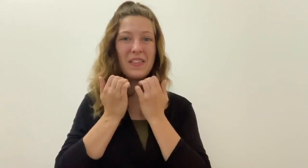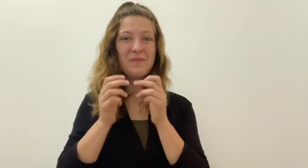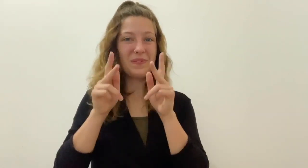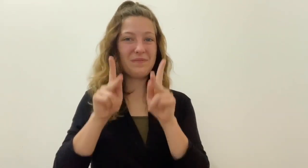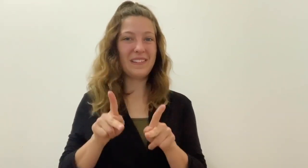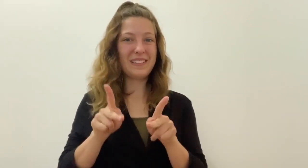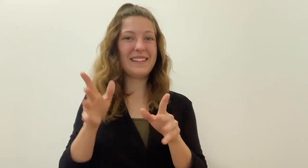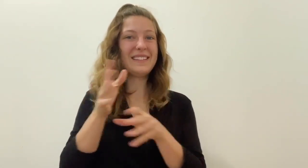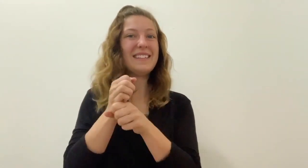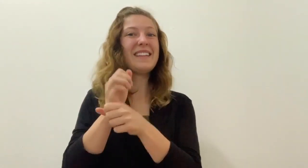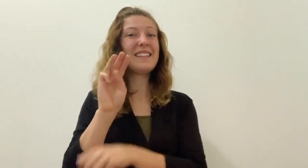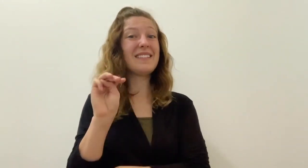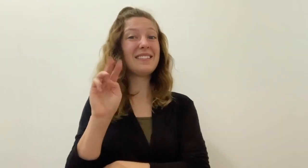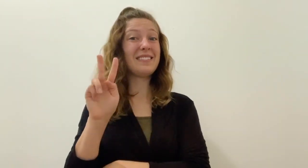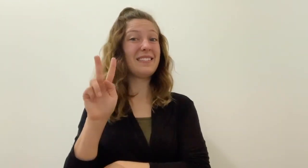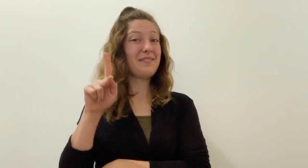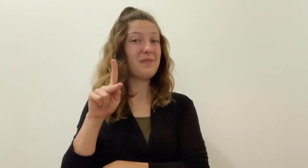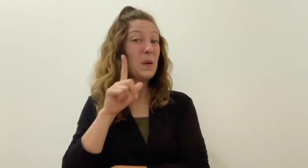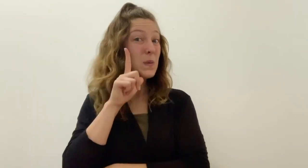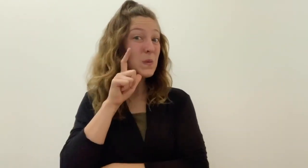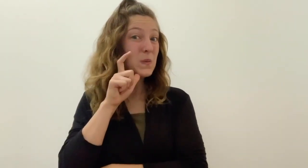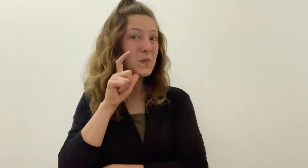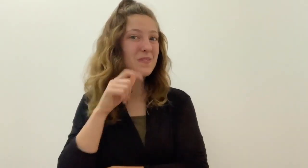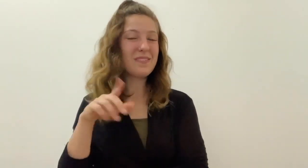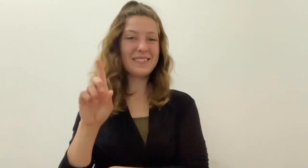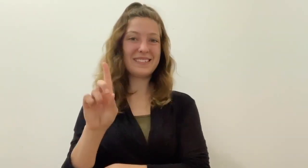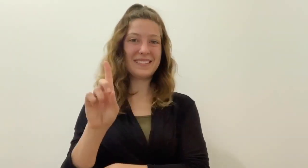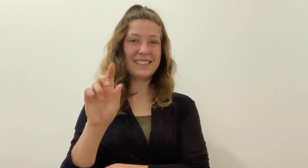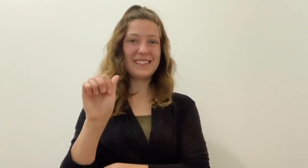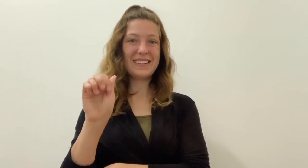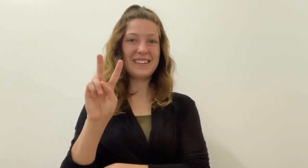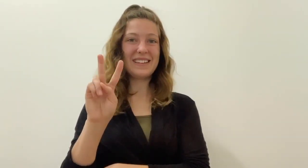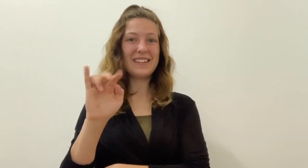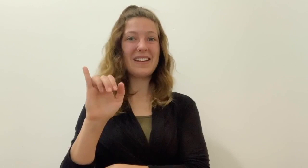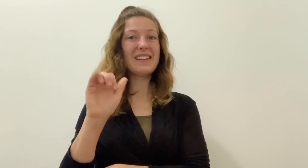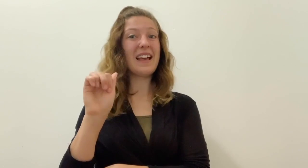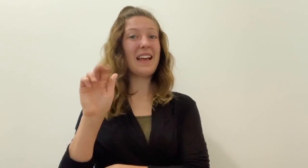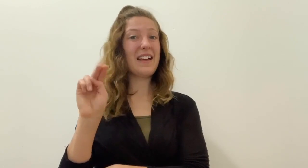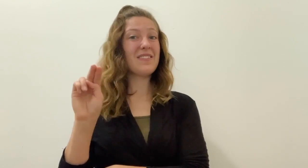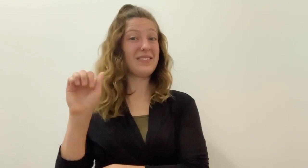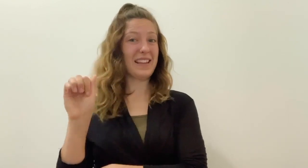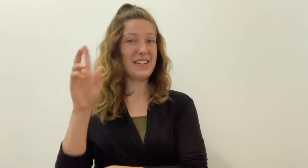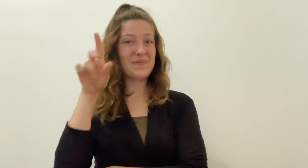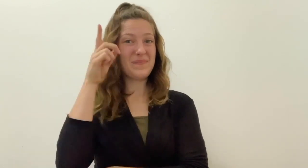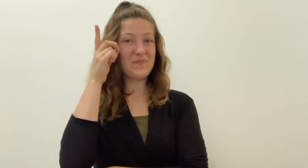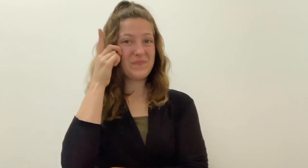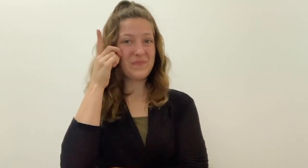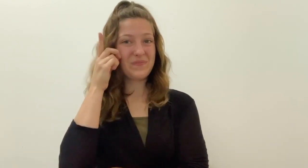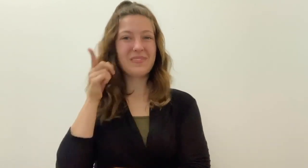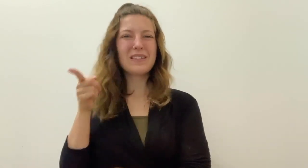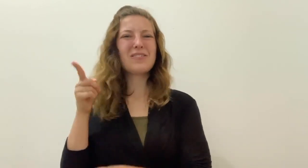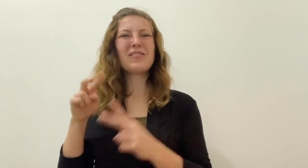Okay, so the award for Most Valuable Person, the MVP Award, is Davianna.